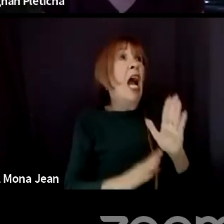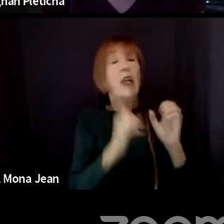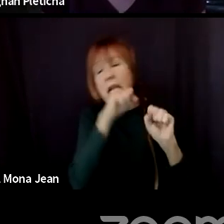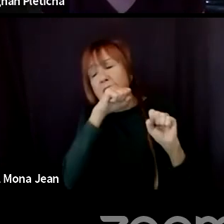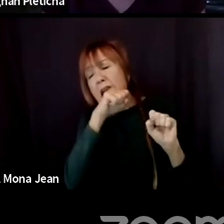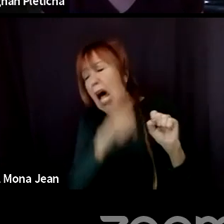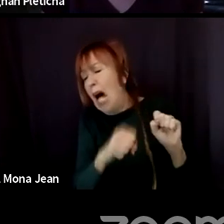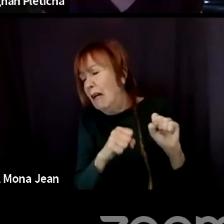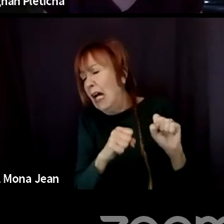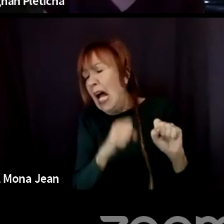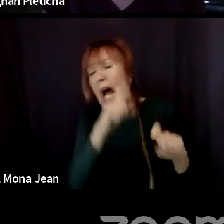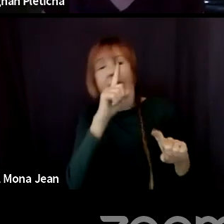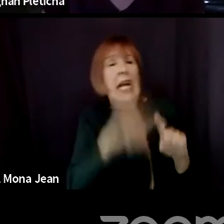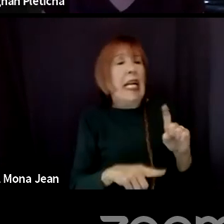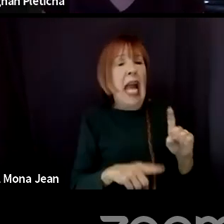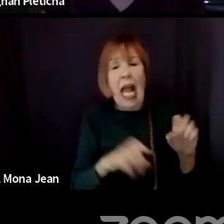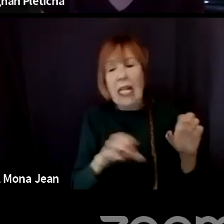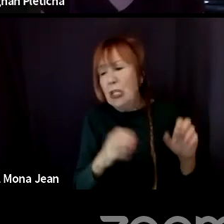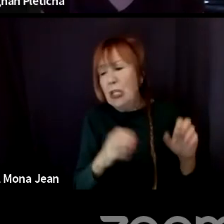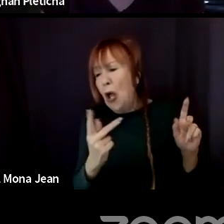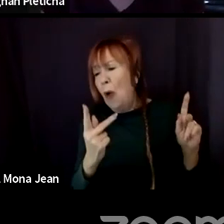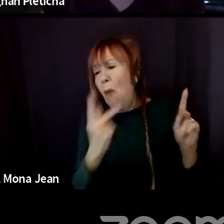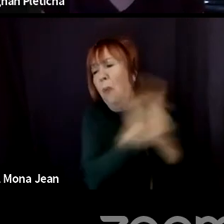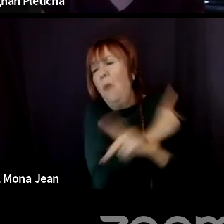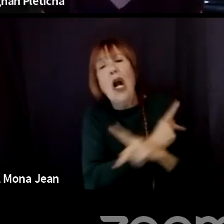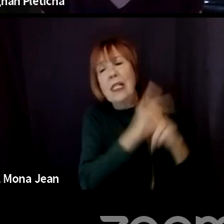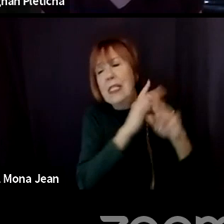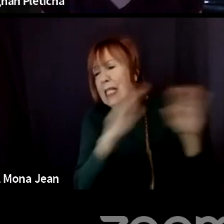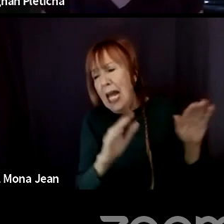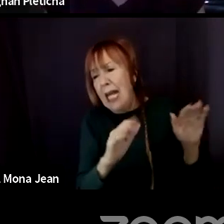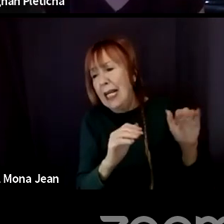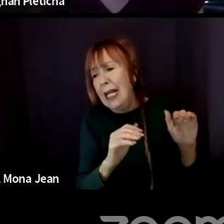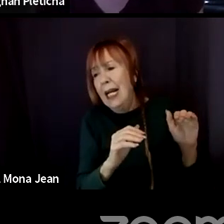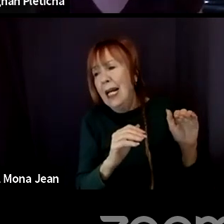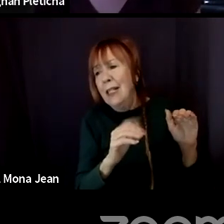But I could do that a little bit below the worse. No, no.